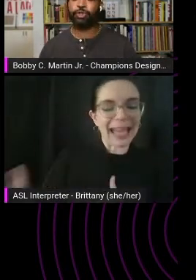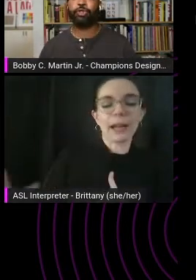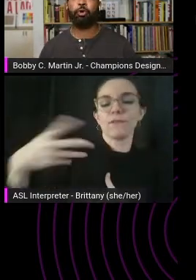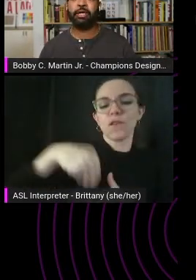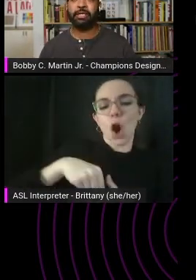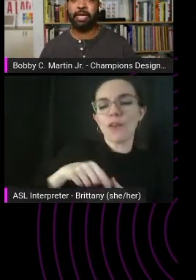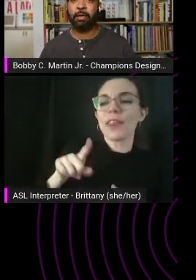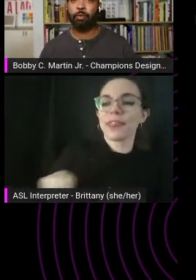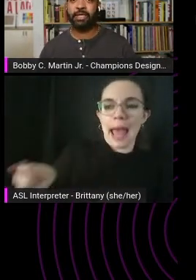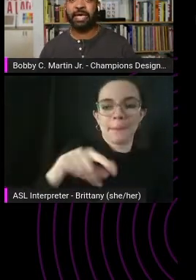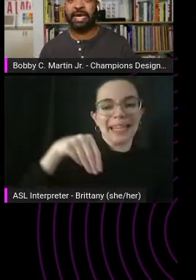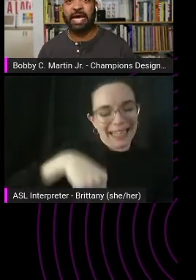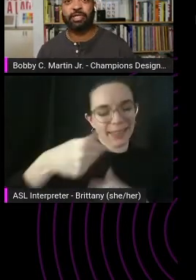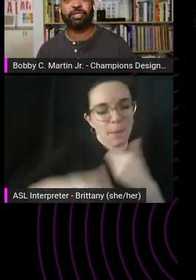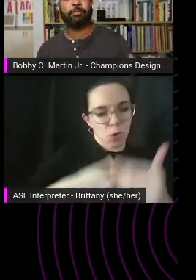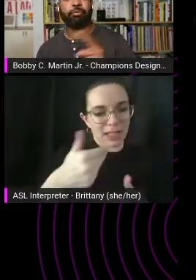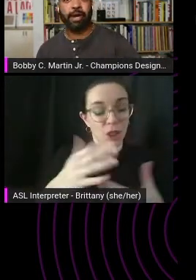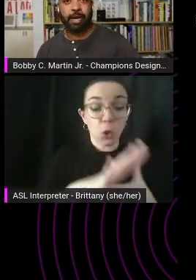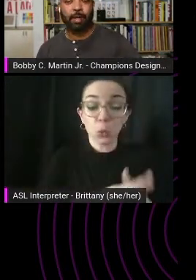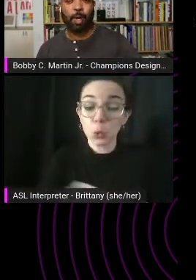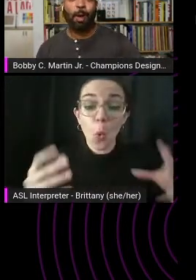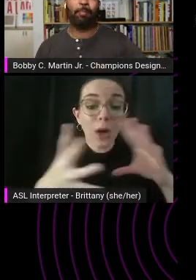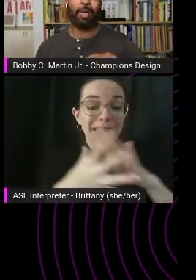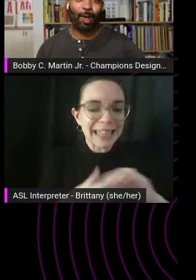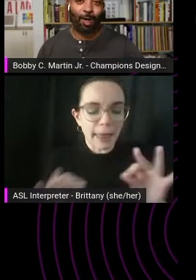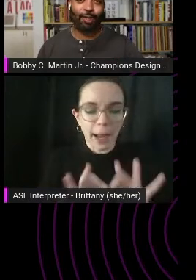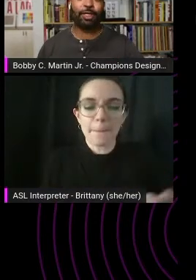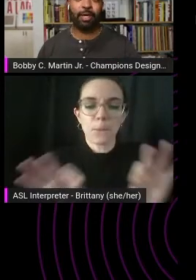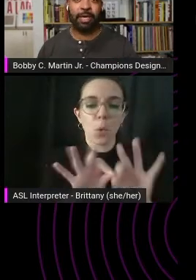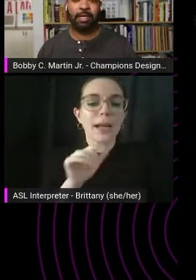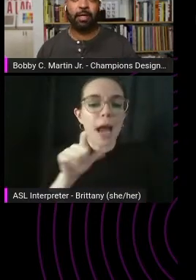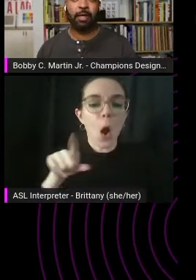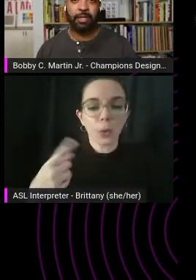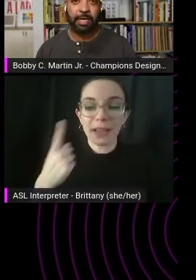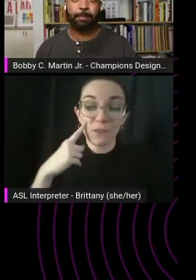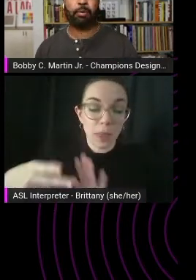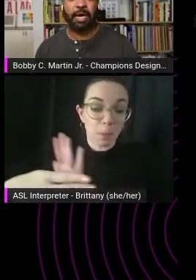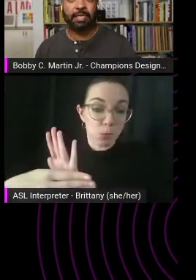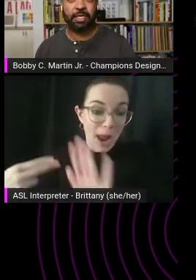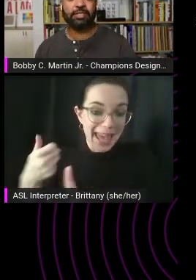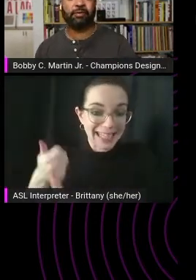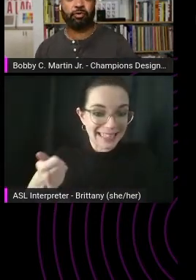So storytelling was key, not just in brand, but also in the process of